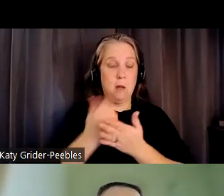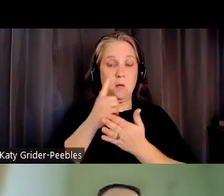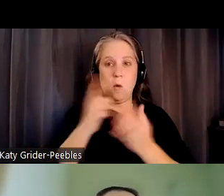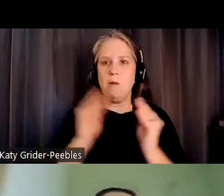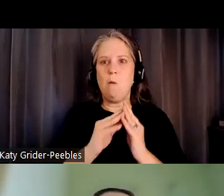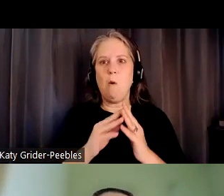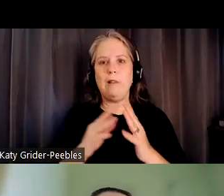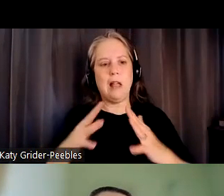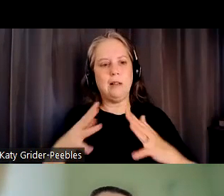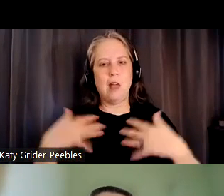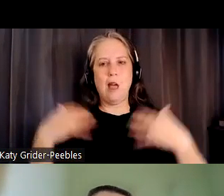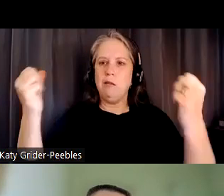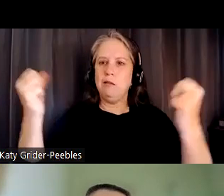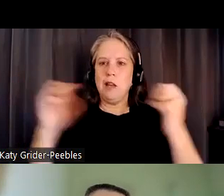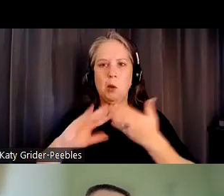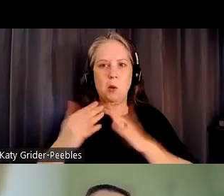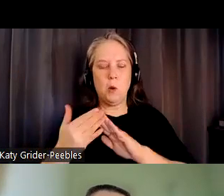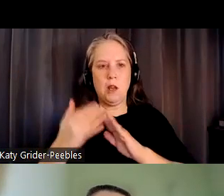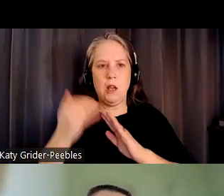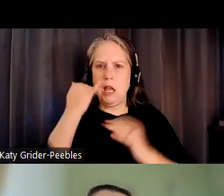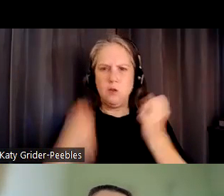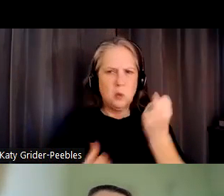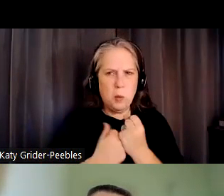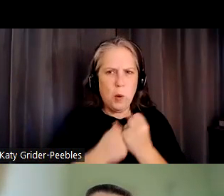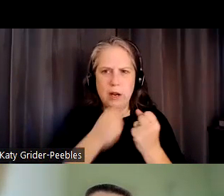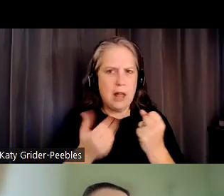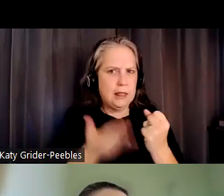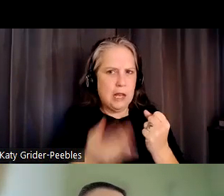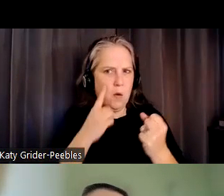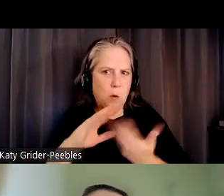If the foundation is not set for the community that can be active and